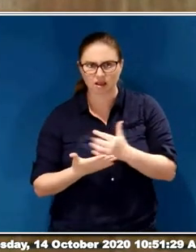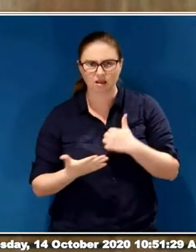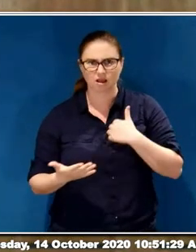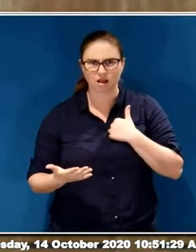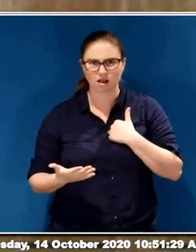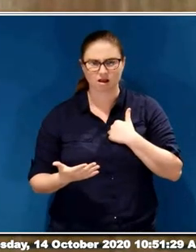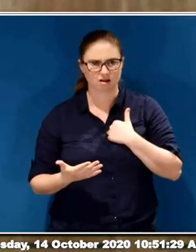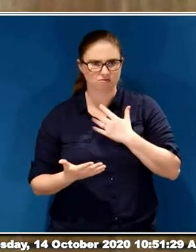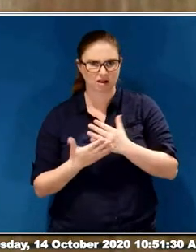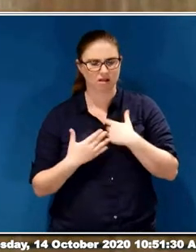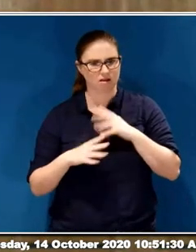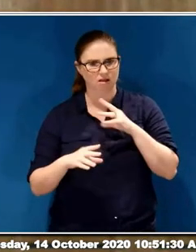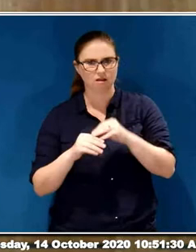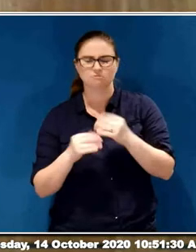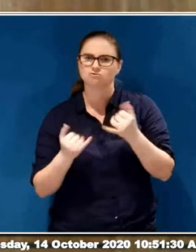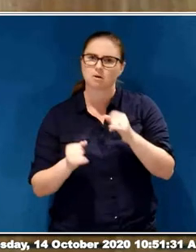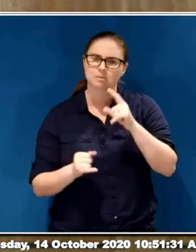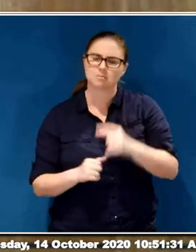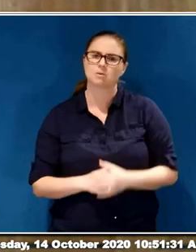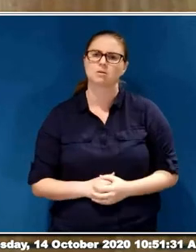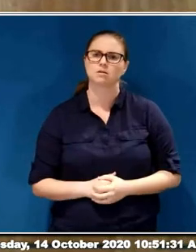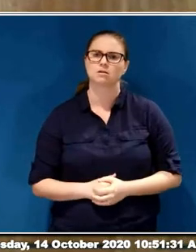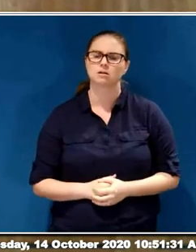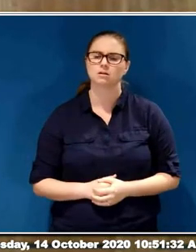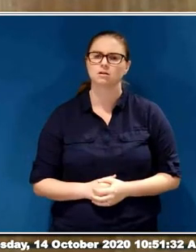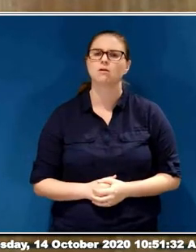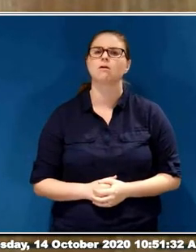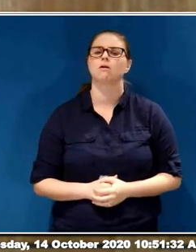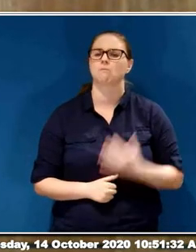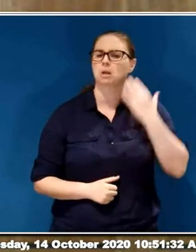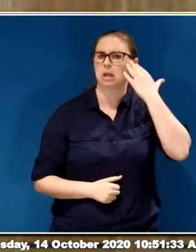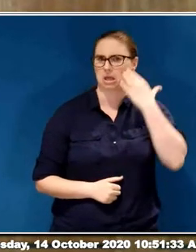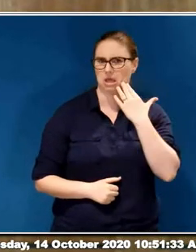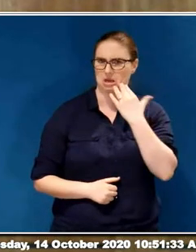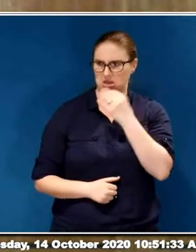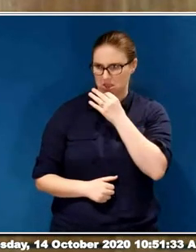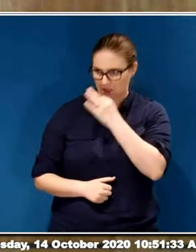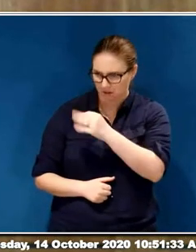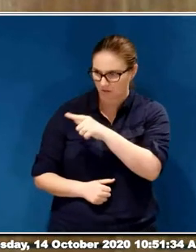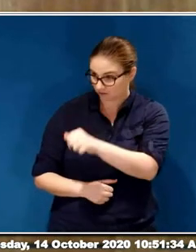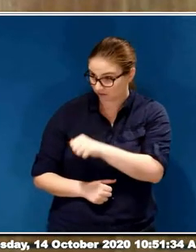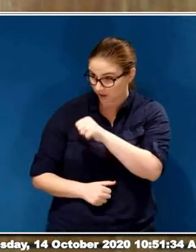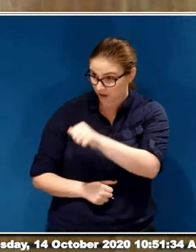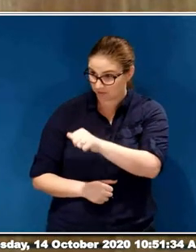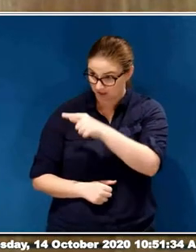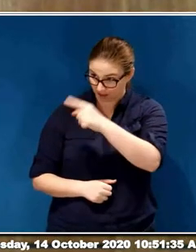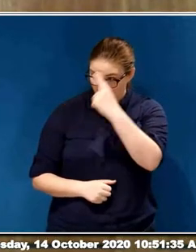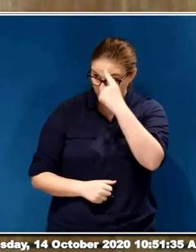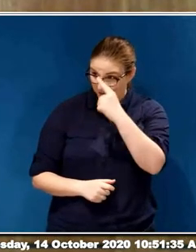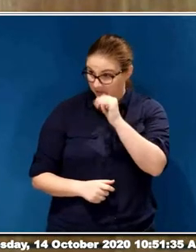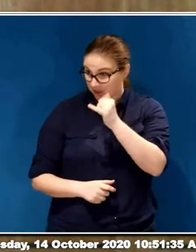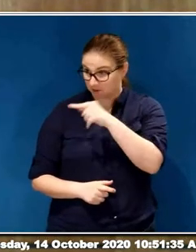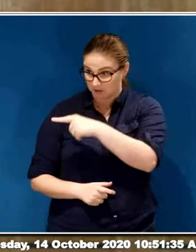So do you think maybe that some of --- part of it was anger and then maybe there might have been, do you think ---